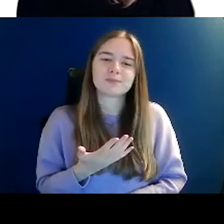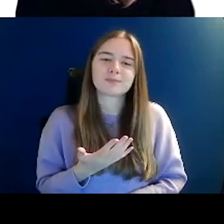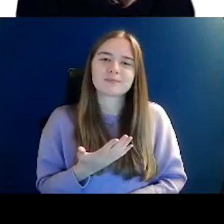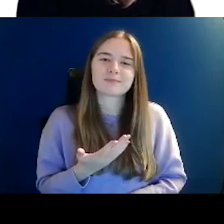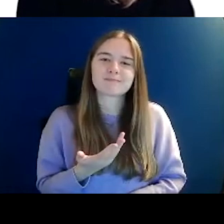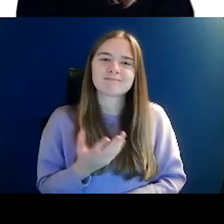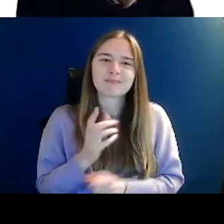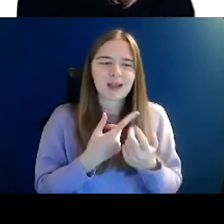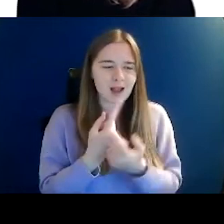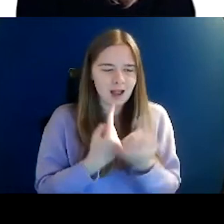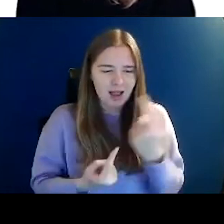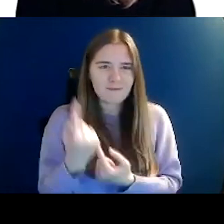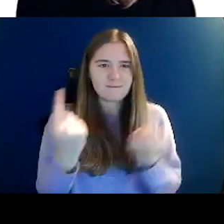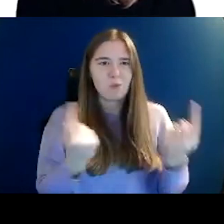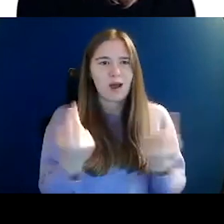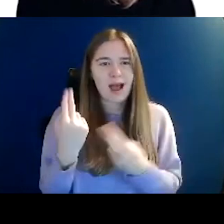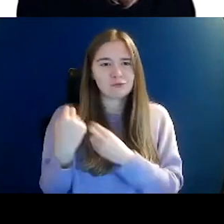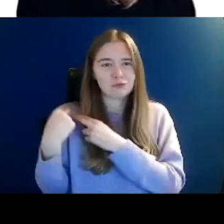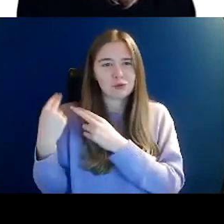everybody bearing the responsibility to do something,